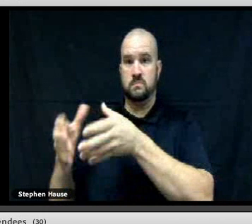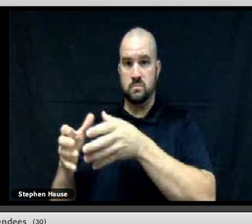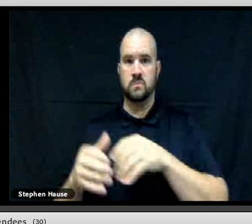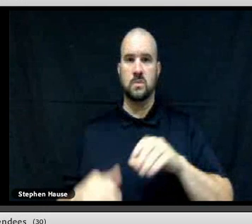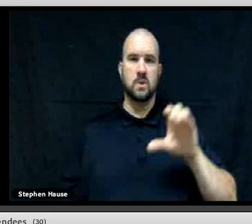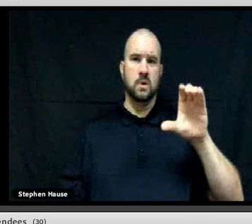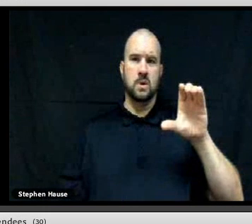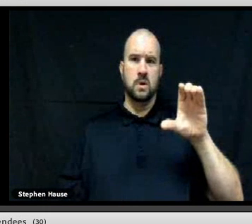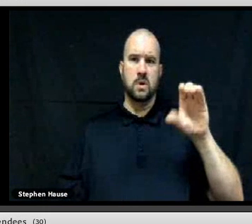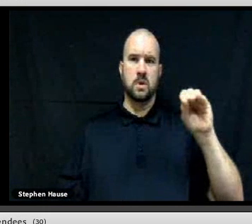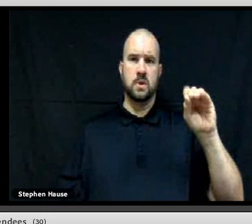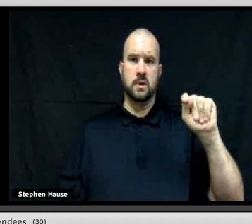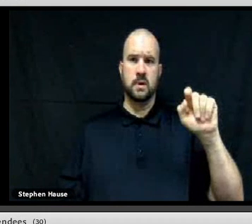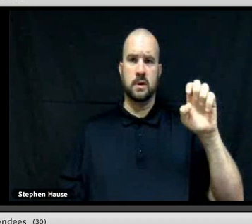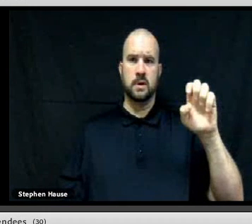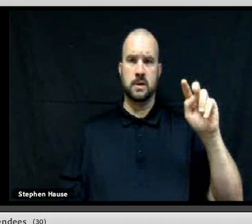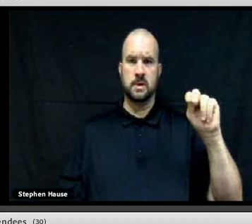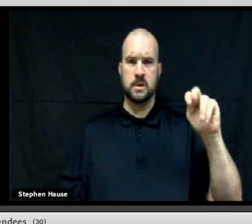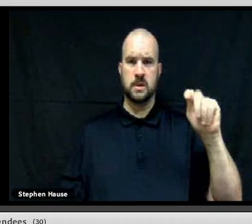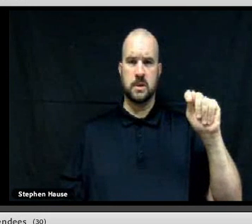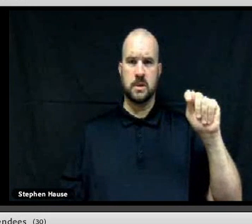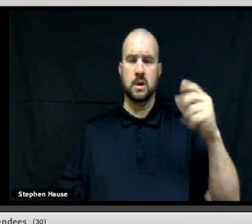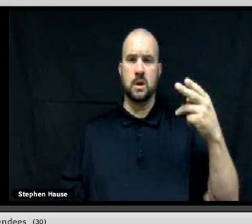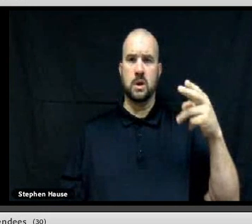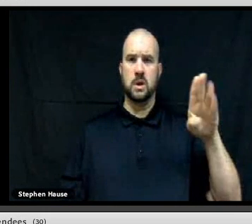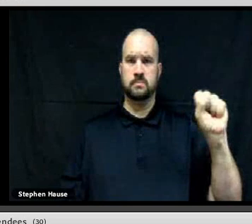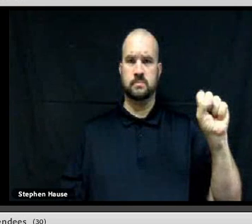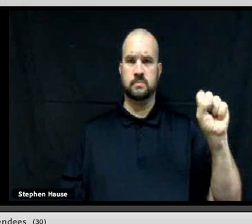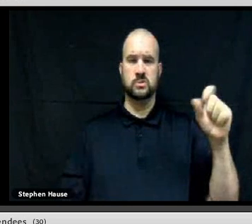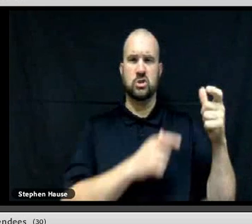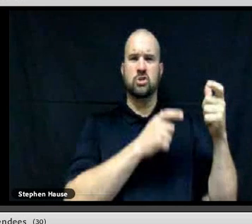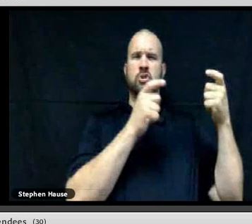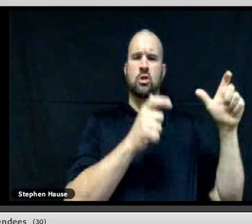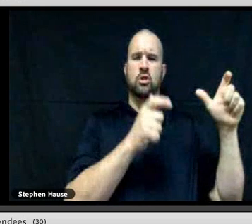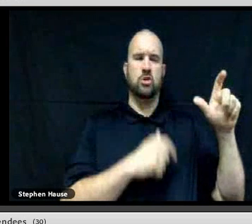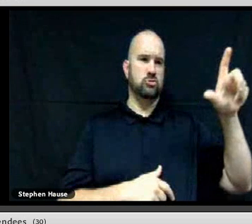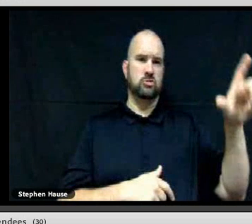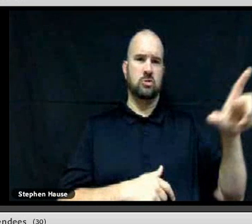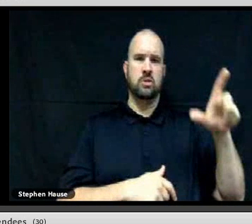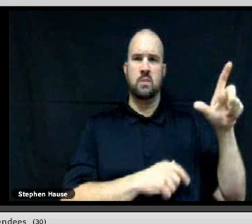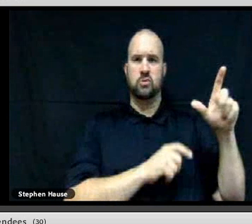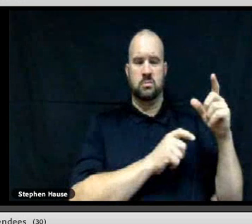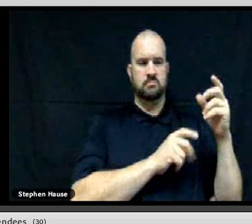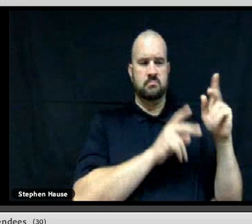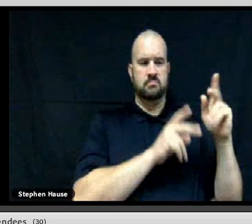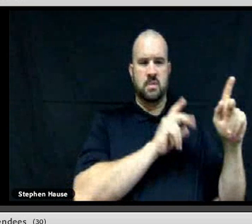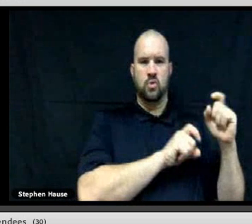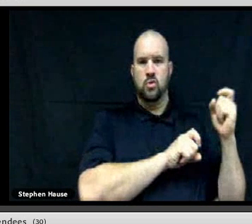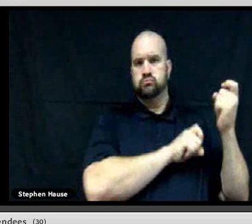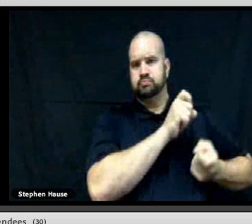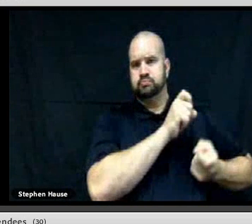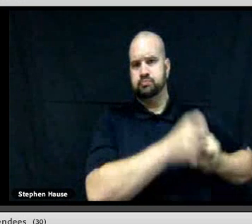Uh, these are large libraries and museums, um, stand-alone institutions that have enough content, um,